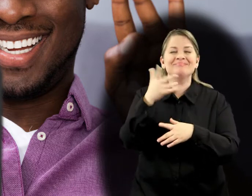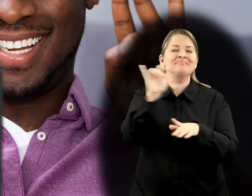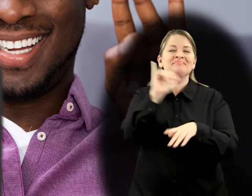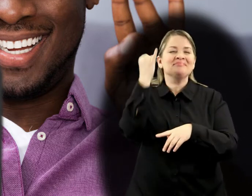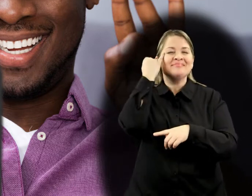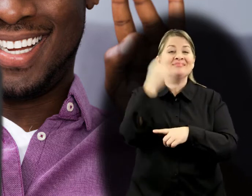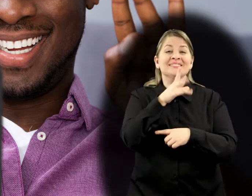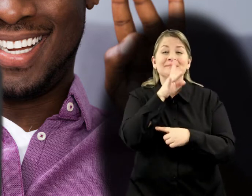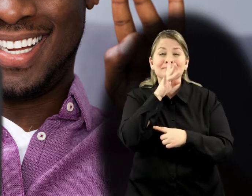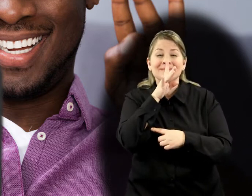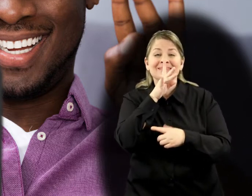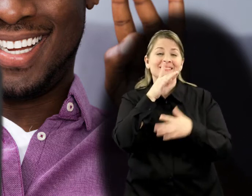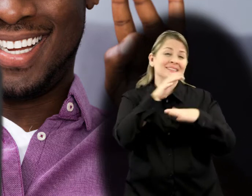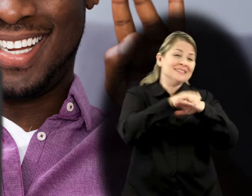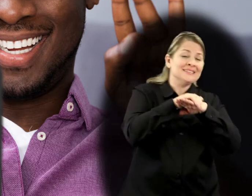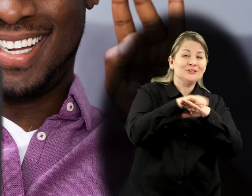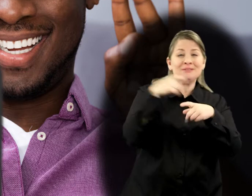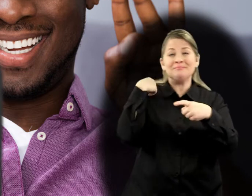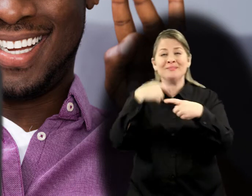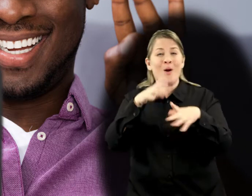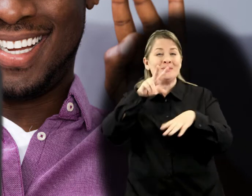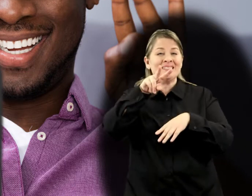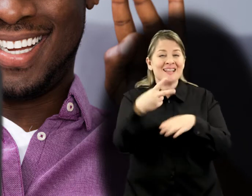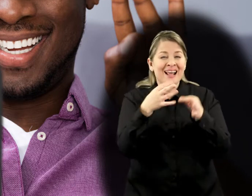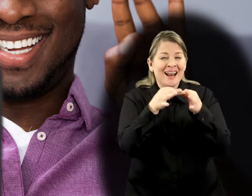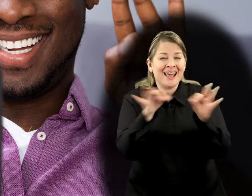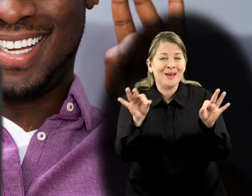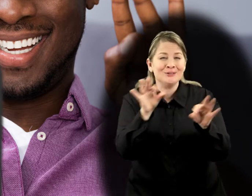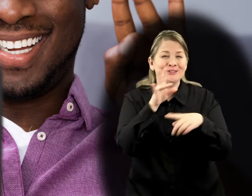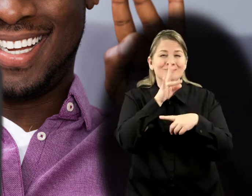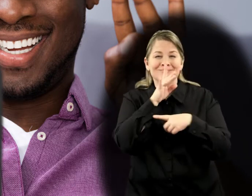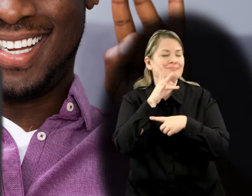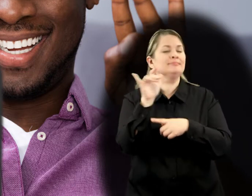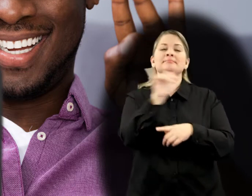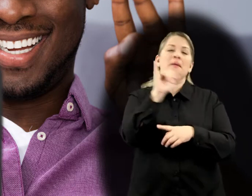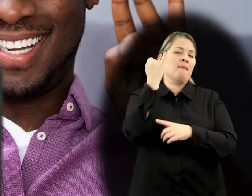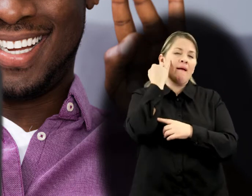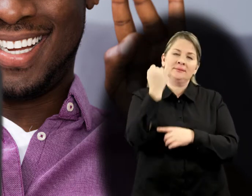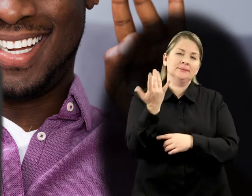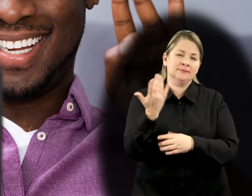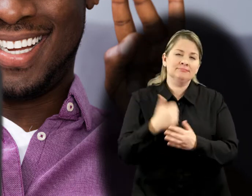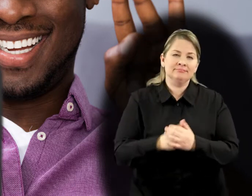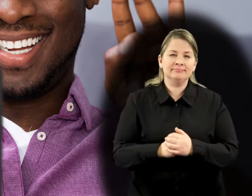The same is true for many non-English speakers.